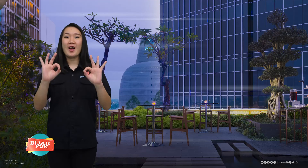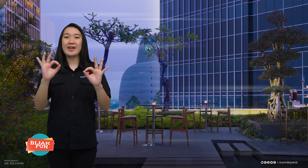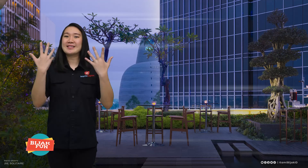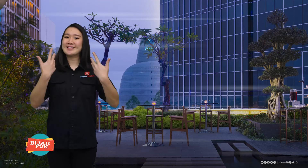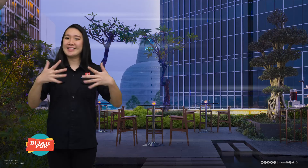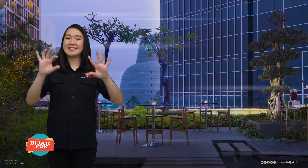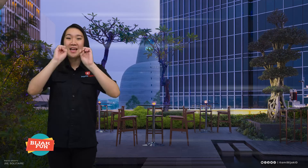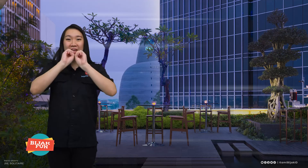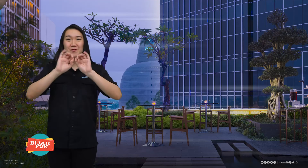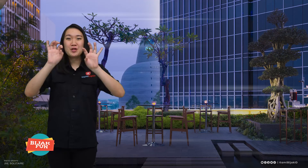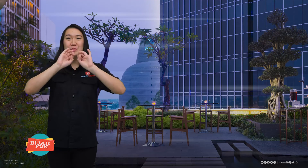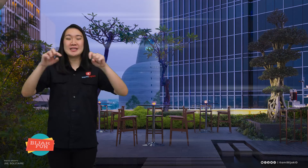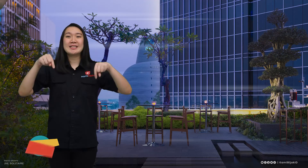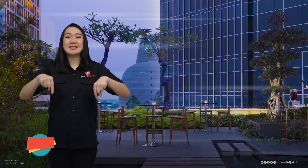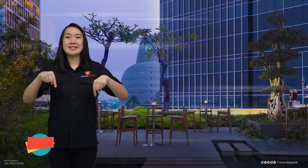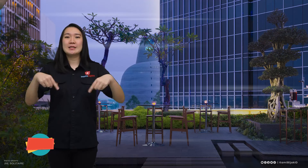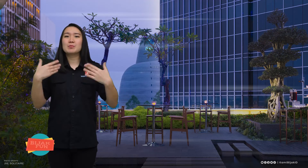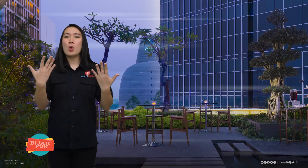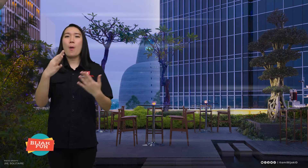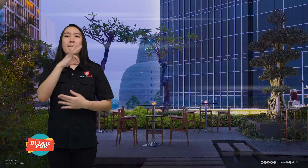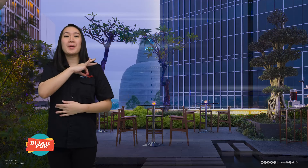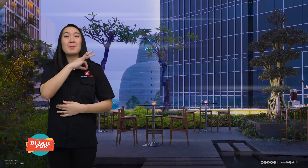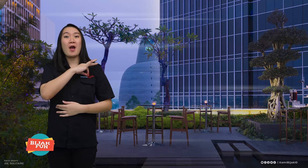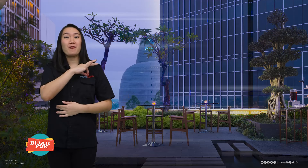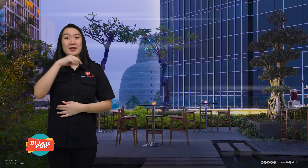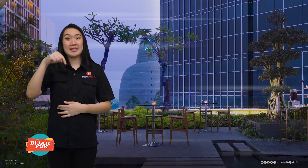Okay, this information is finished, hopefully it will be useful.